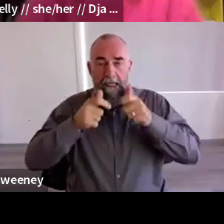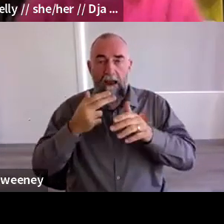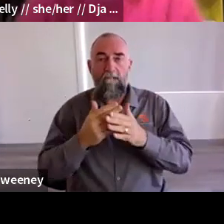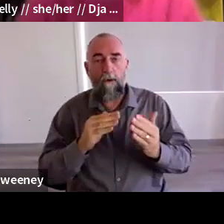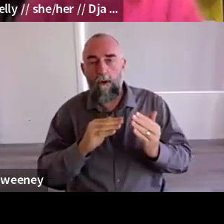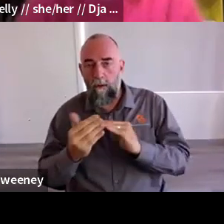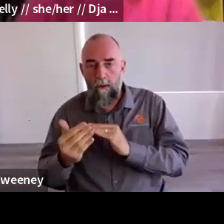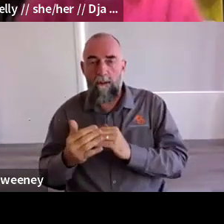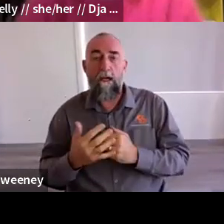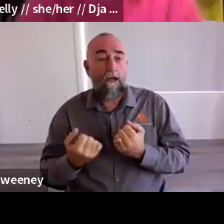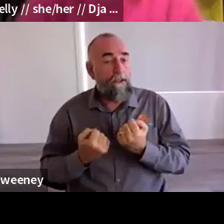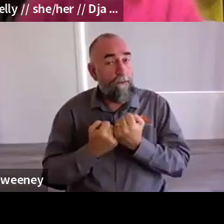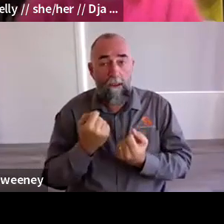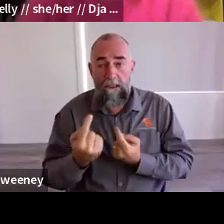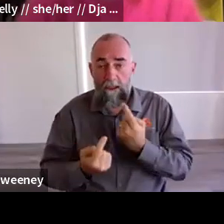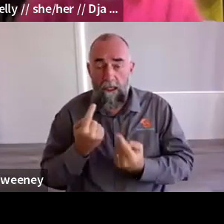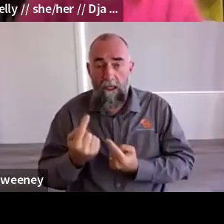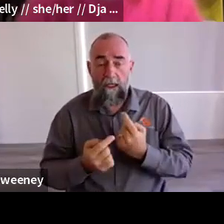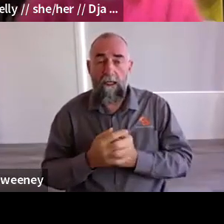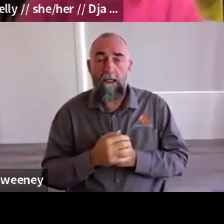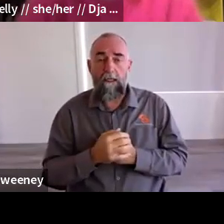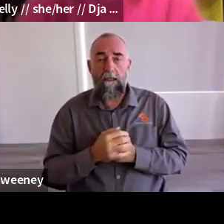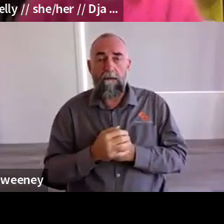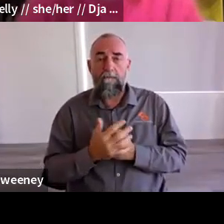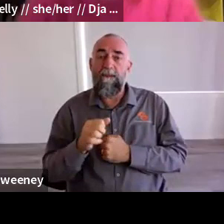silver bullet. It's part of being a good human on this planet. Caring for